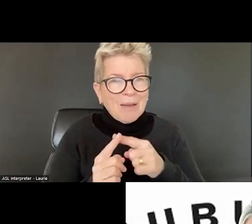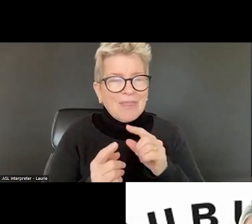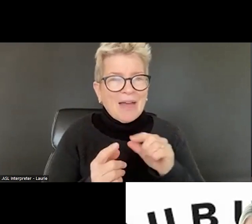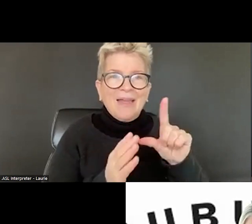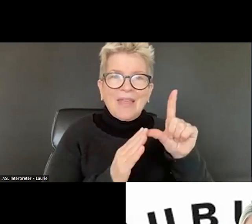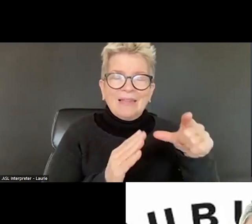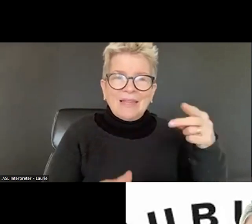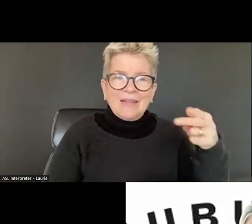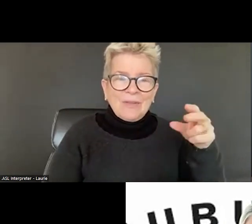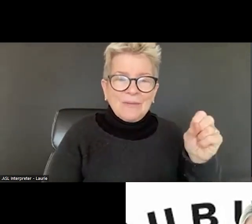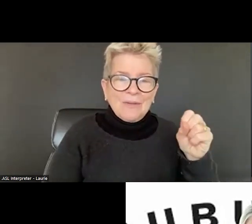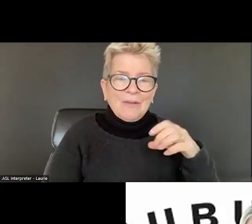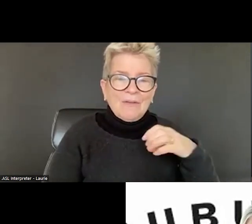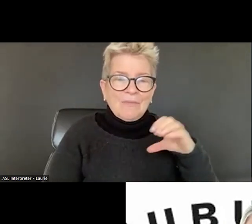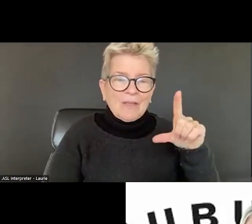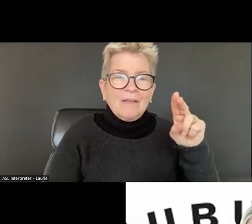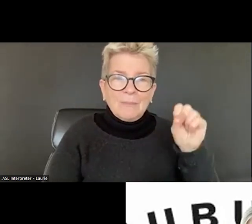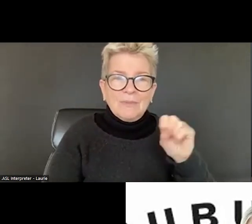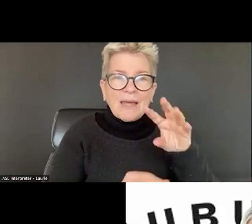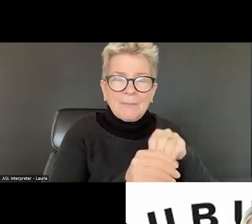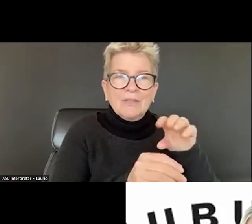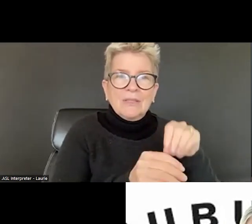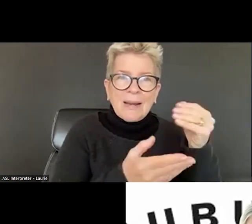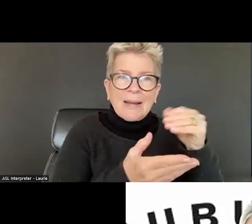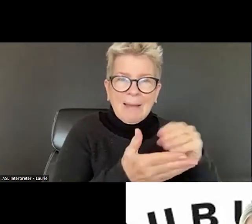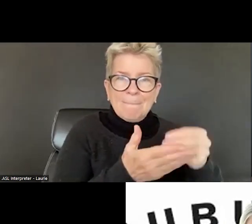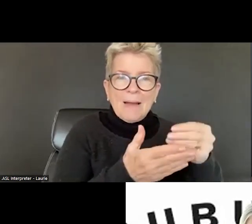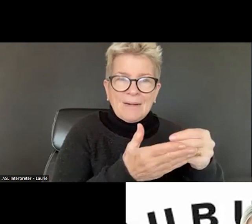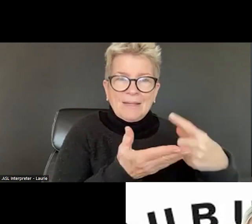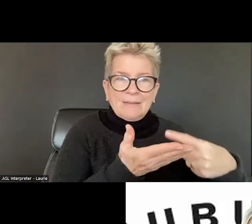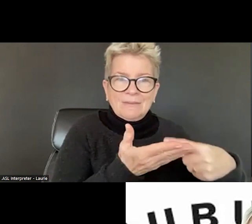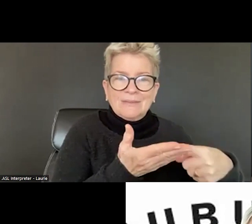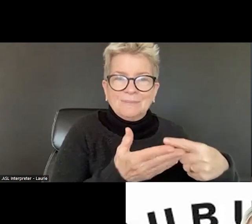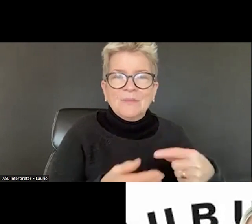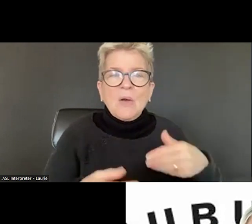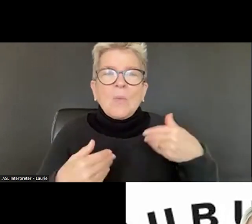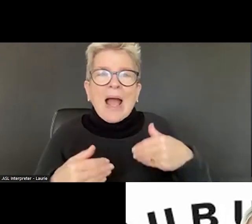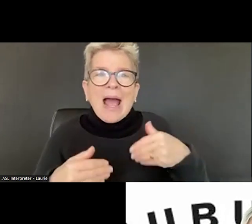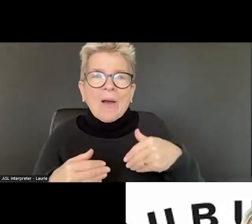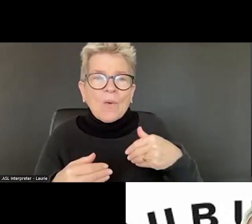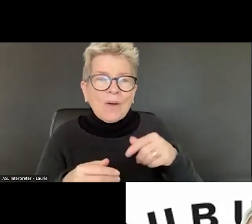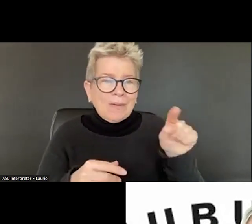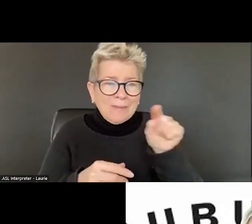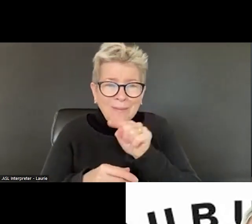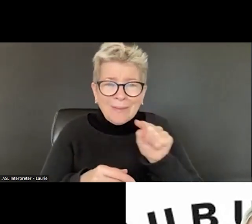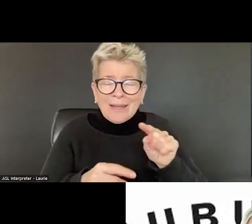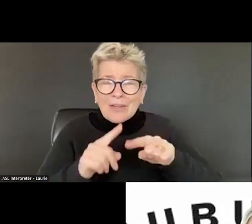clubs I participated in that's amazing I love the wide range of experience we have lived experience